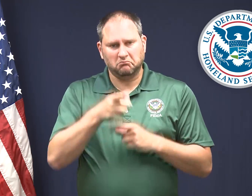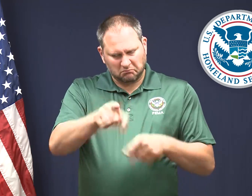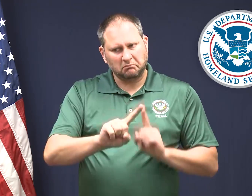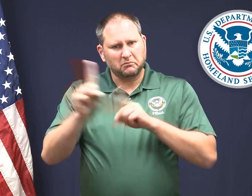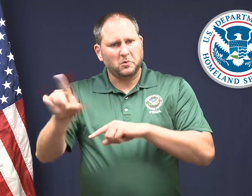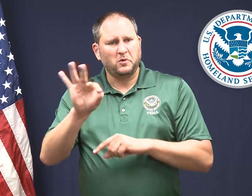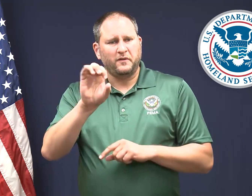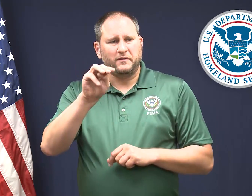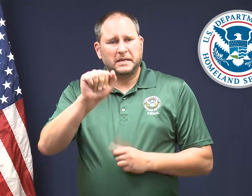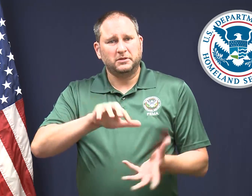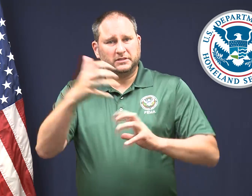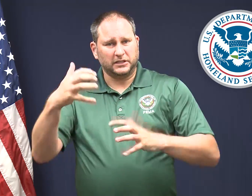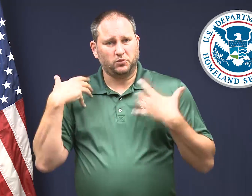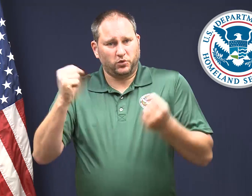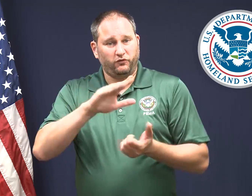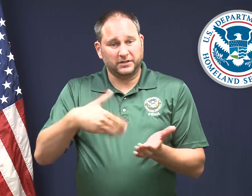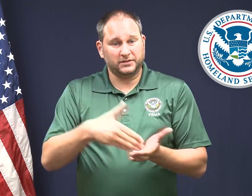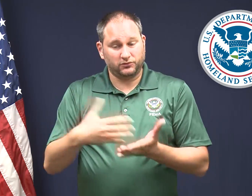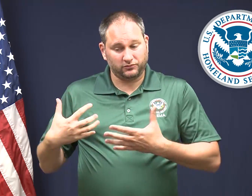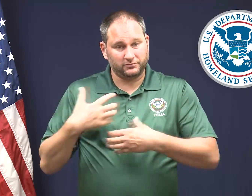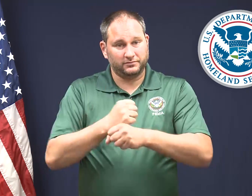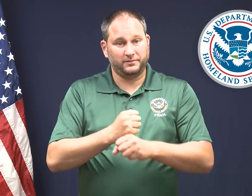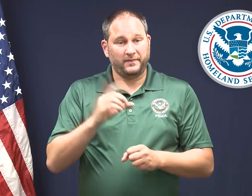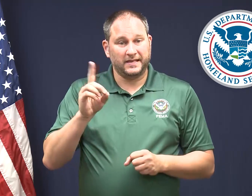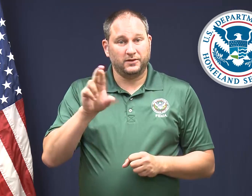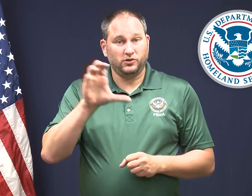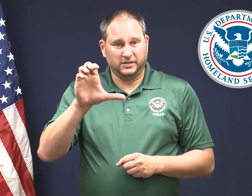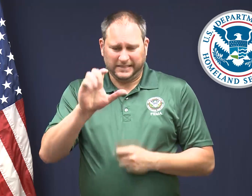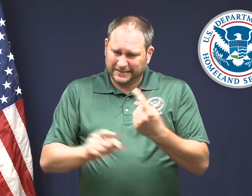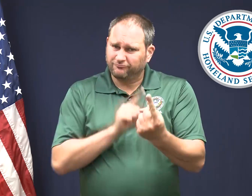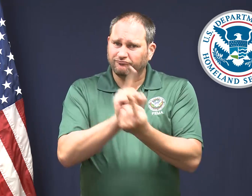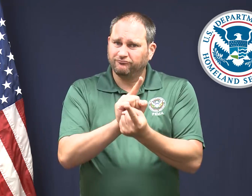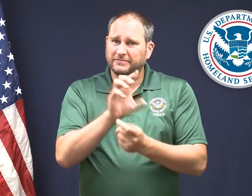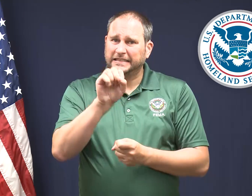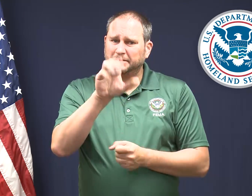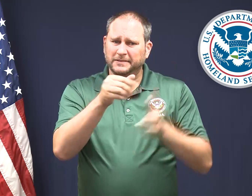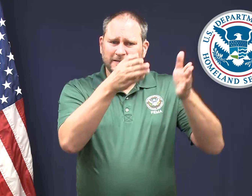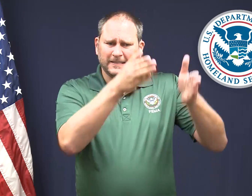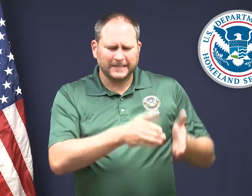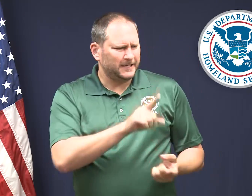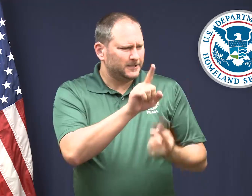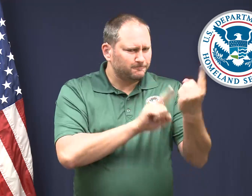You can also visit a FEMA disaster recovery center (DRC) and meet with an SBA representative in person.